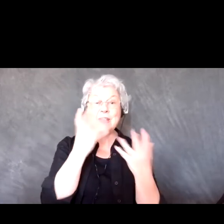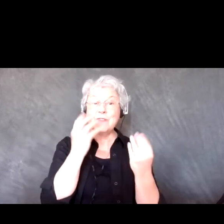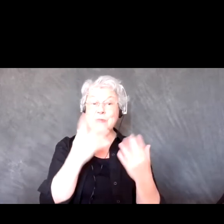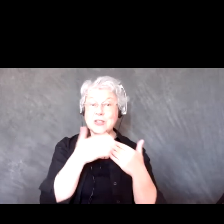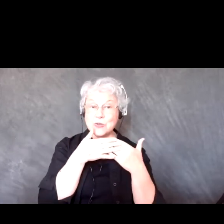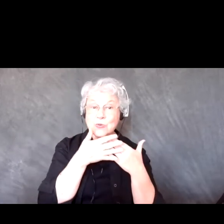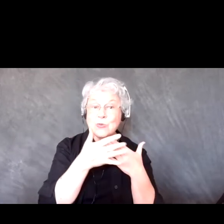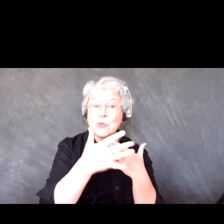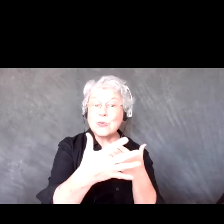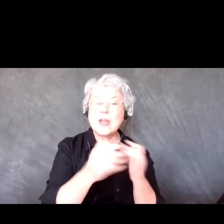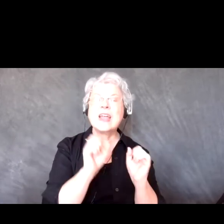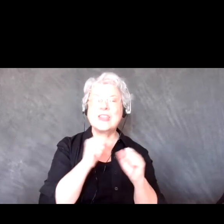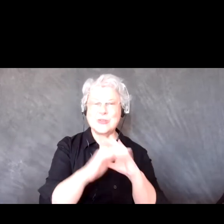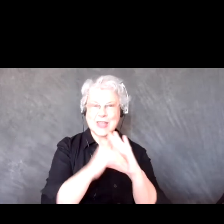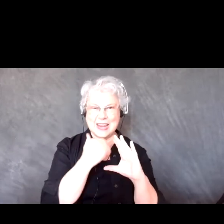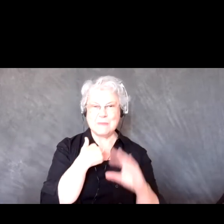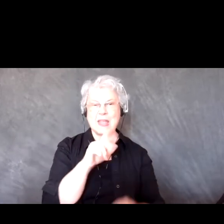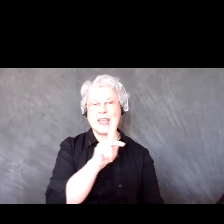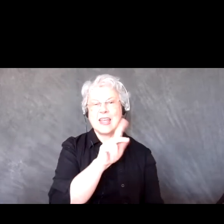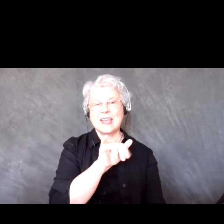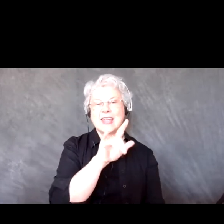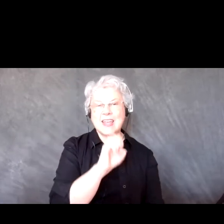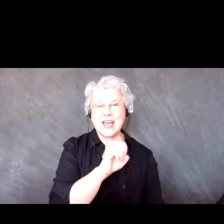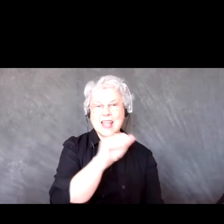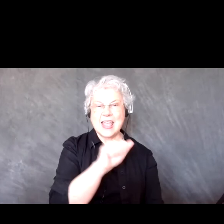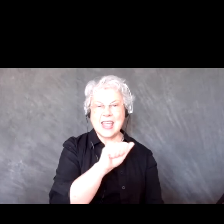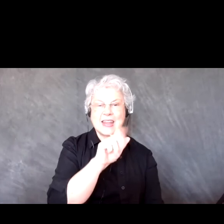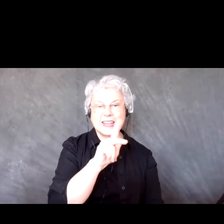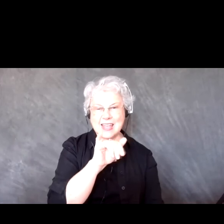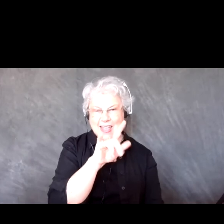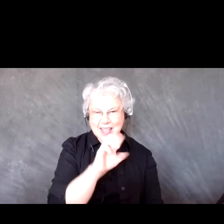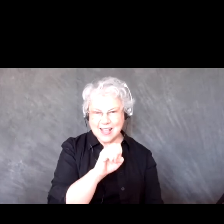you can always e-mail me at kyle@kylealec.com. So thanks everybody.